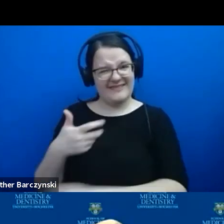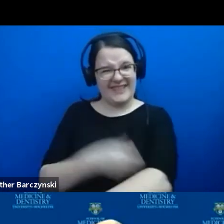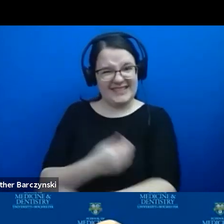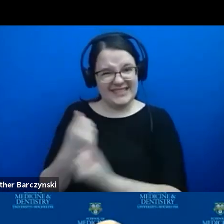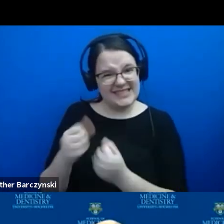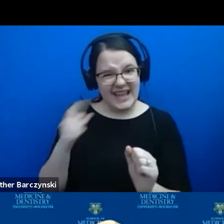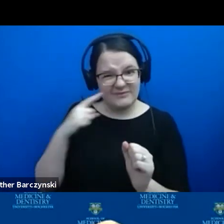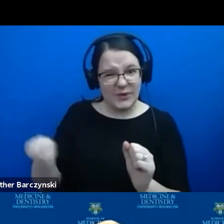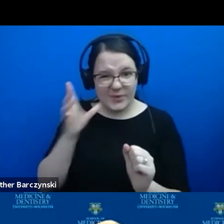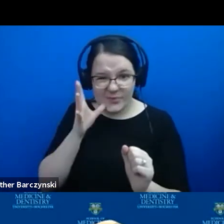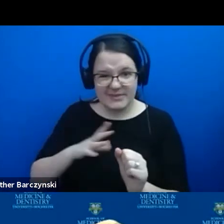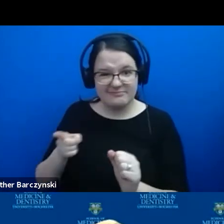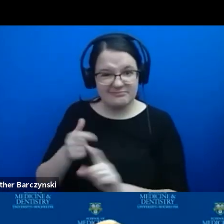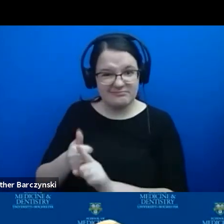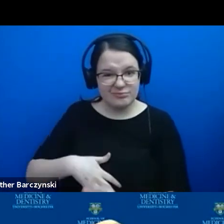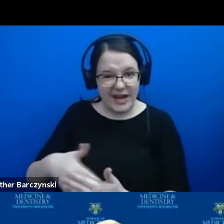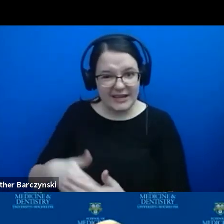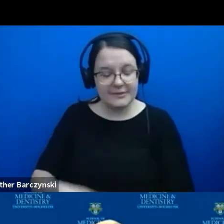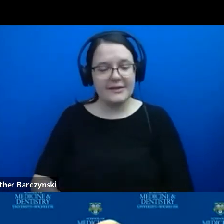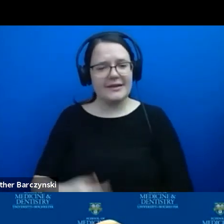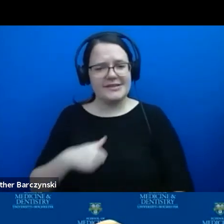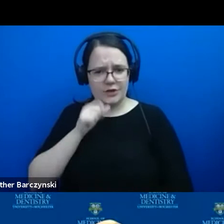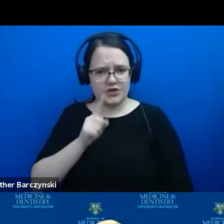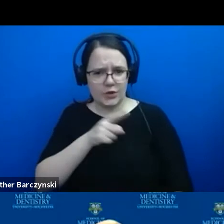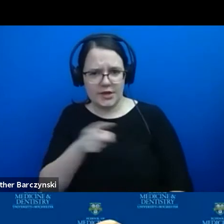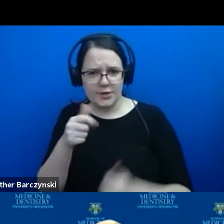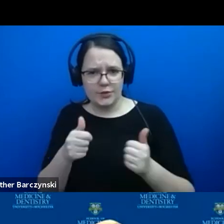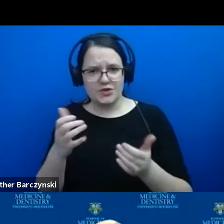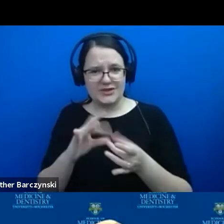um would like to comment on that but that that came up probably four times at least in the q a